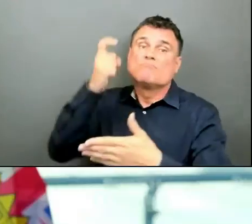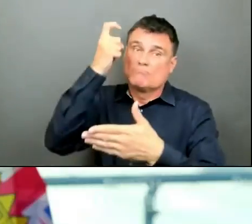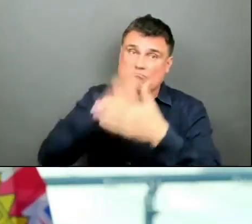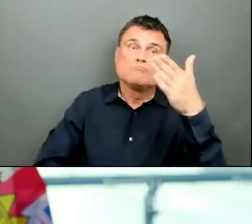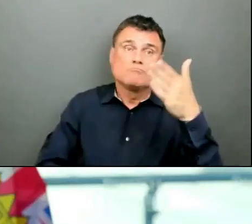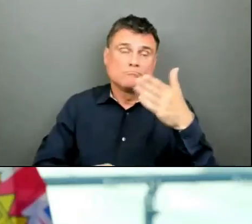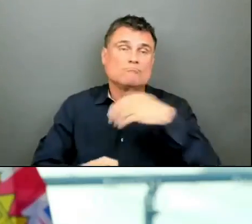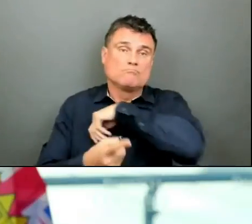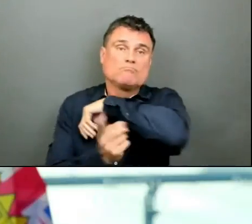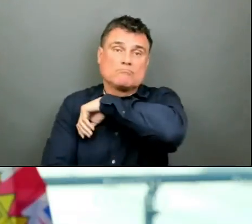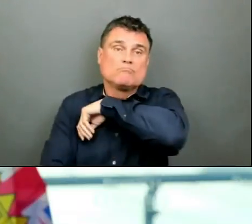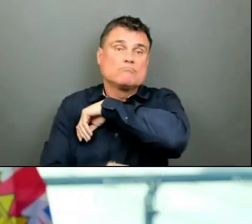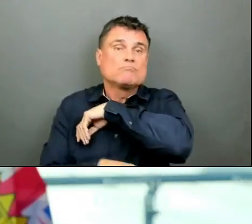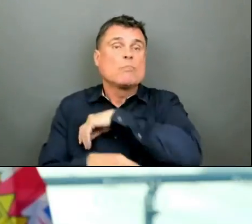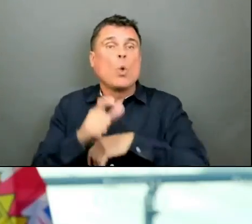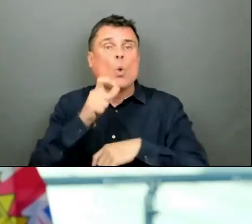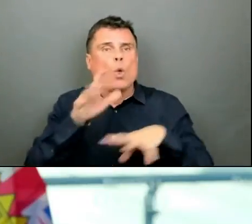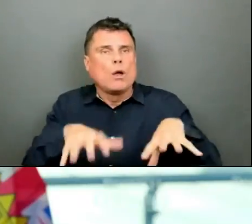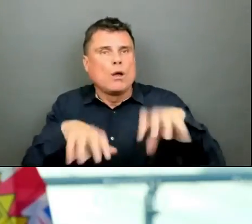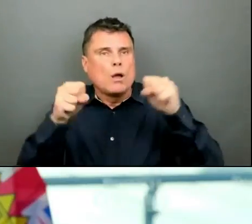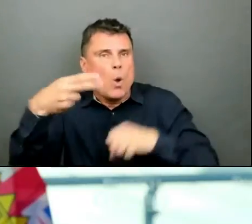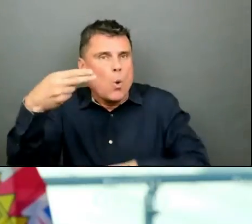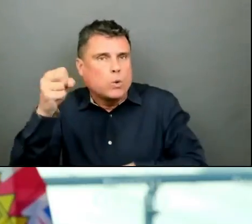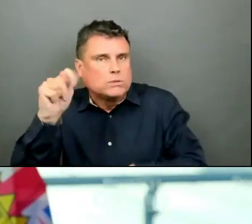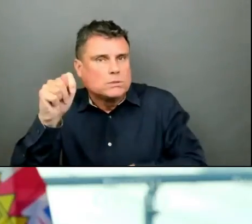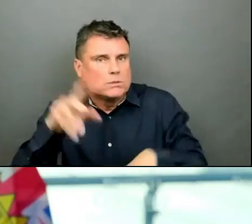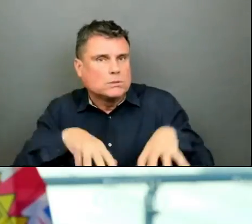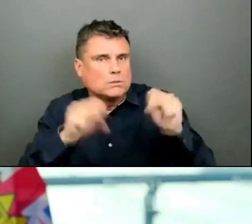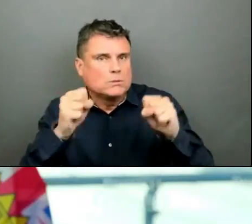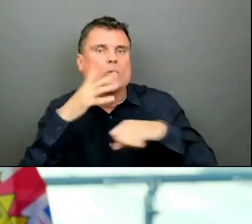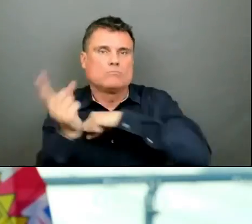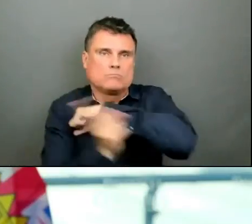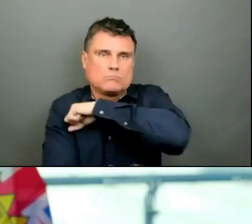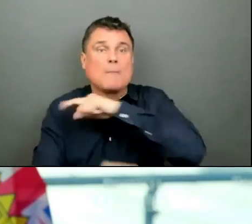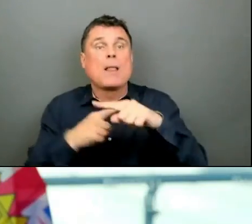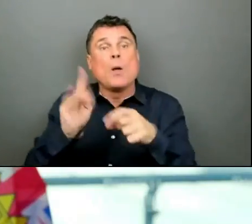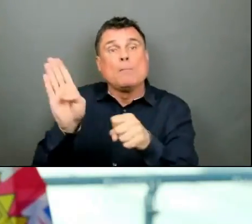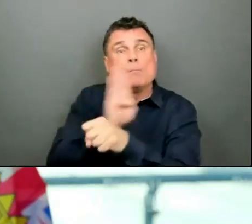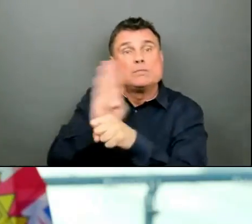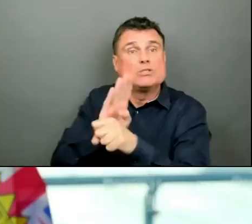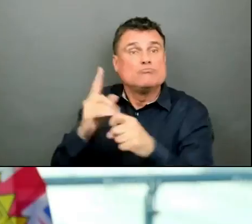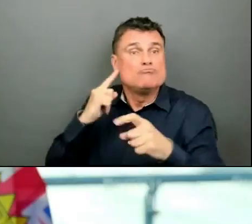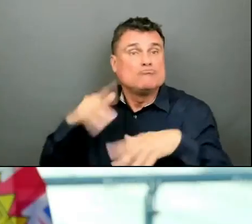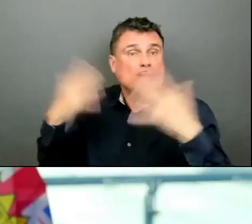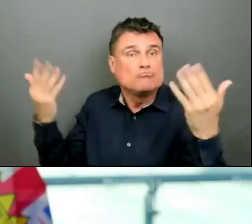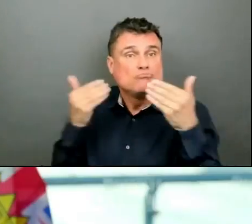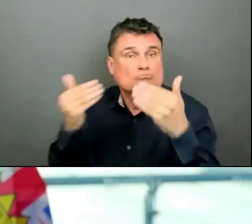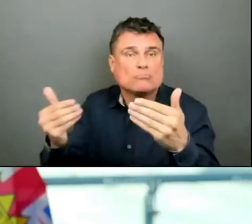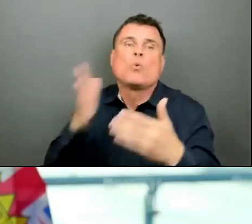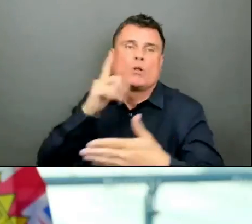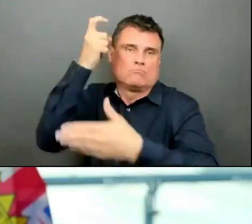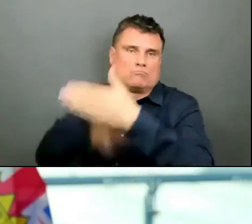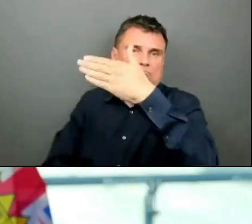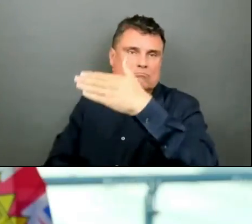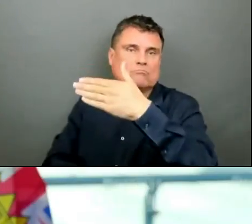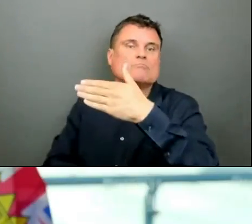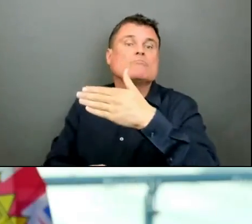Saskatchewan. The businesses that are allowing this to happen, and the people